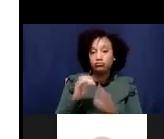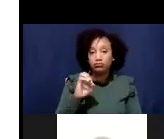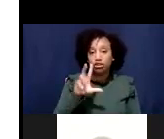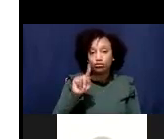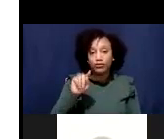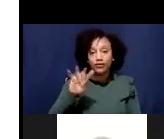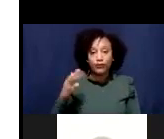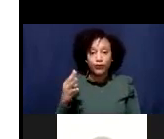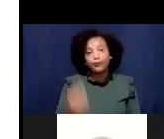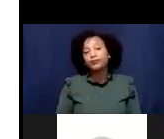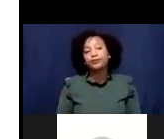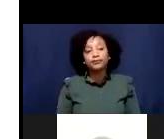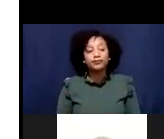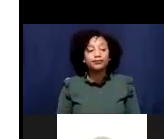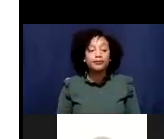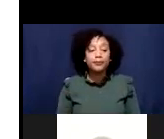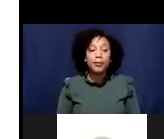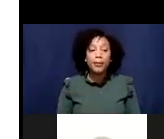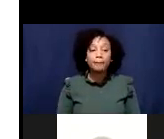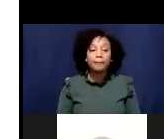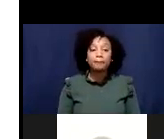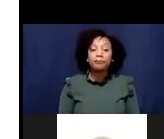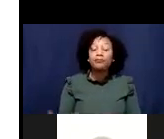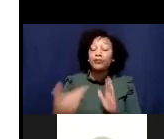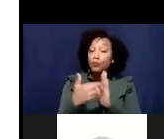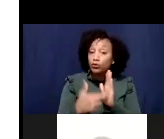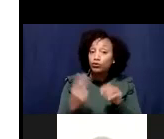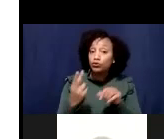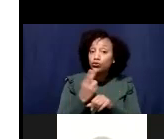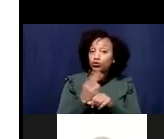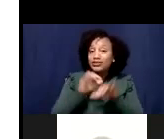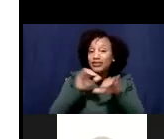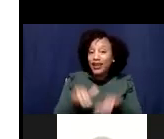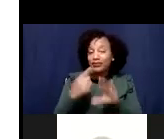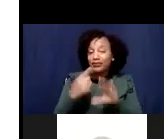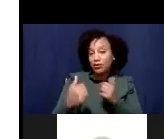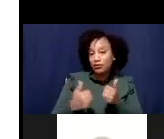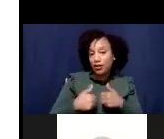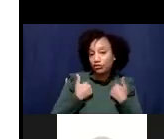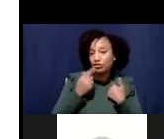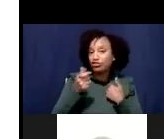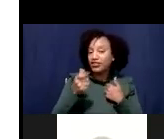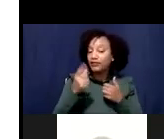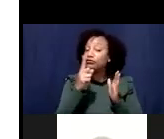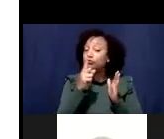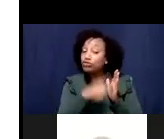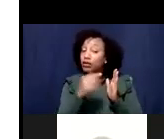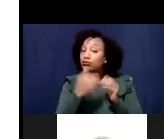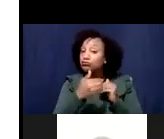Please register and use an active email address that you check often. Communications from us will happen